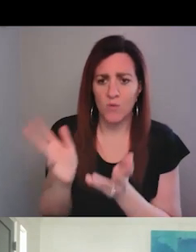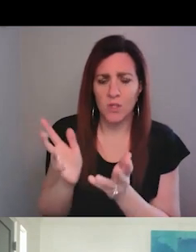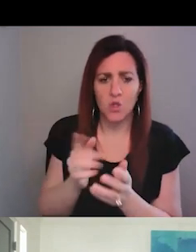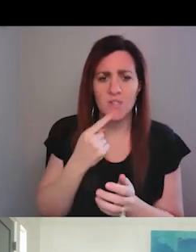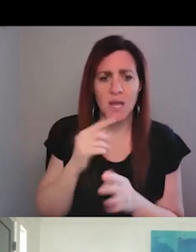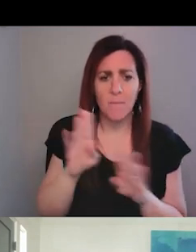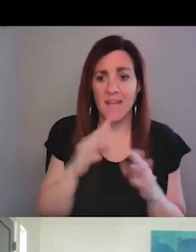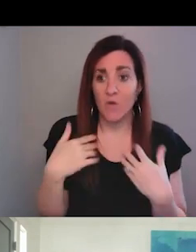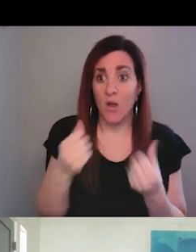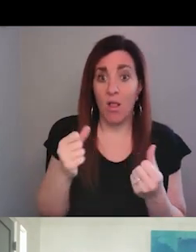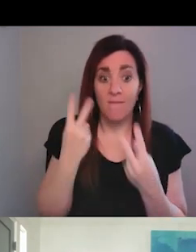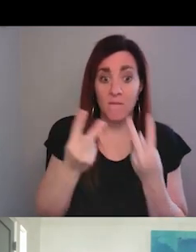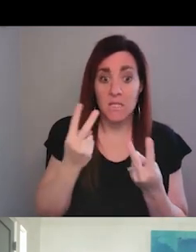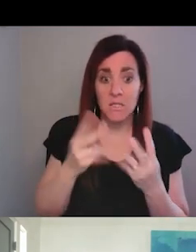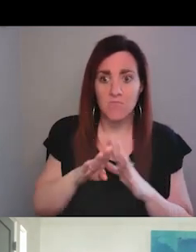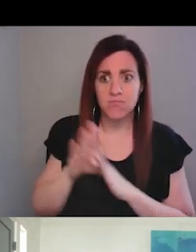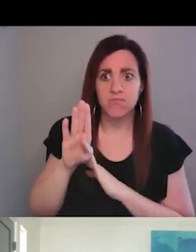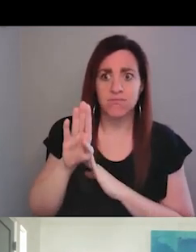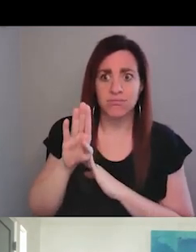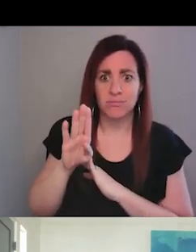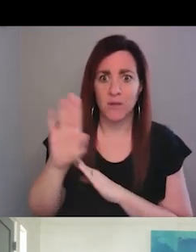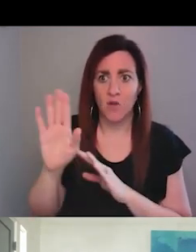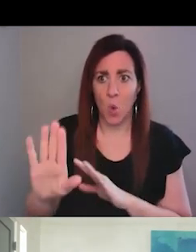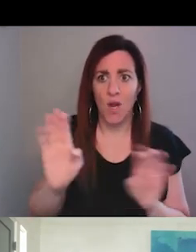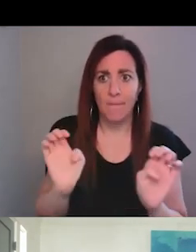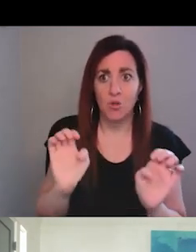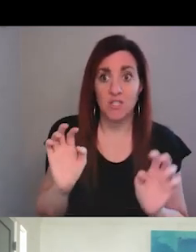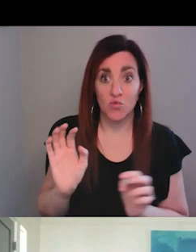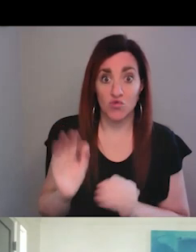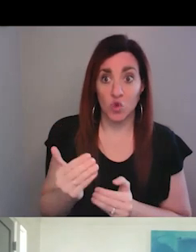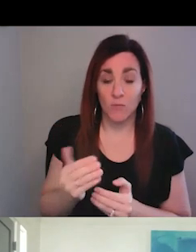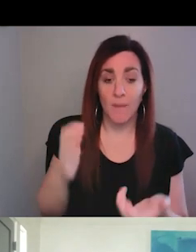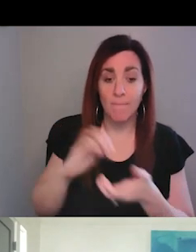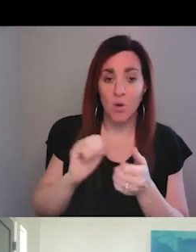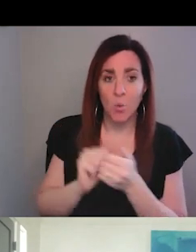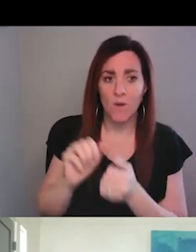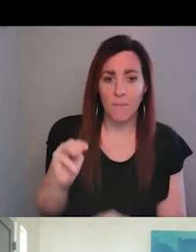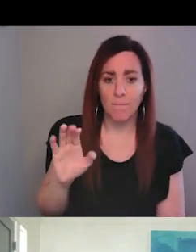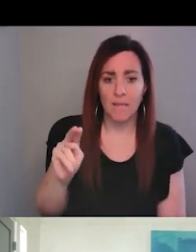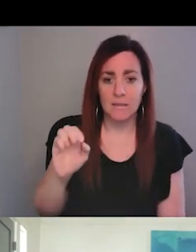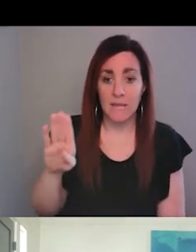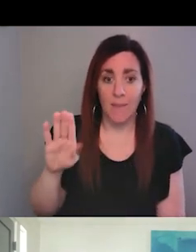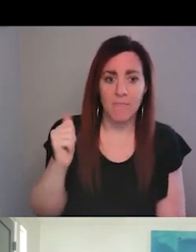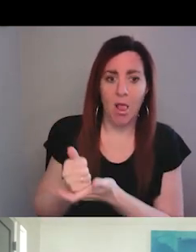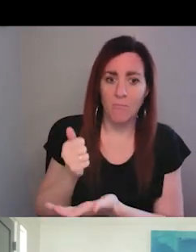YOUR ER HAS BEEN ON THE RISE AND YOU SPECIFICALLY TALKED ABOUT